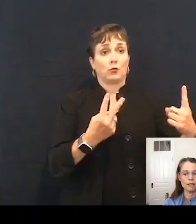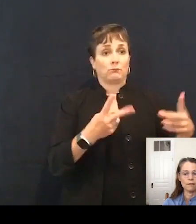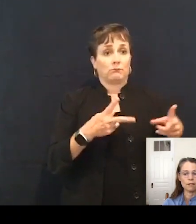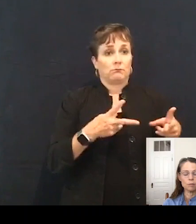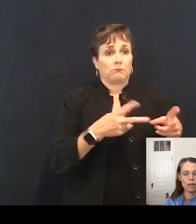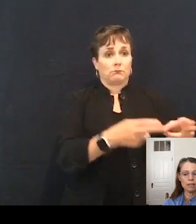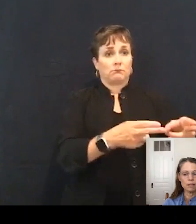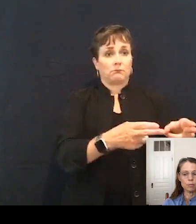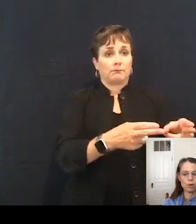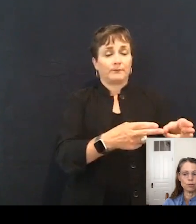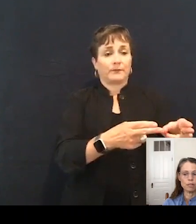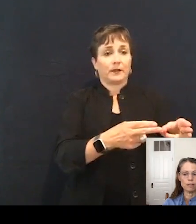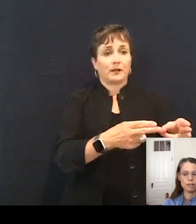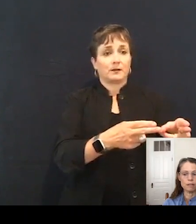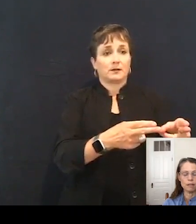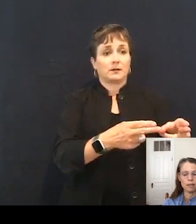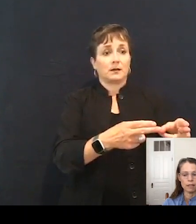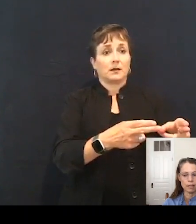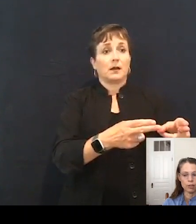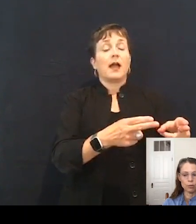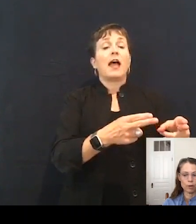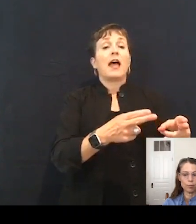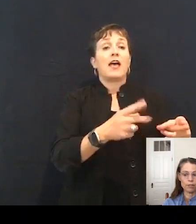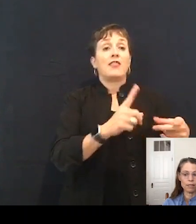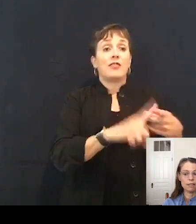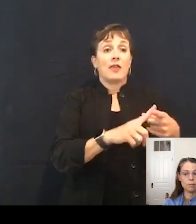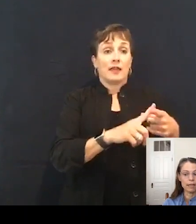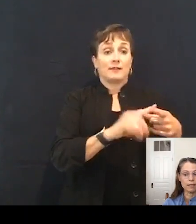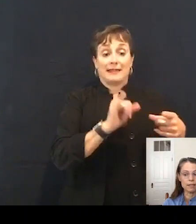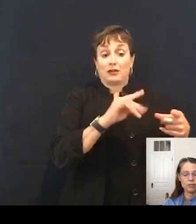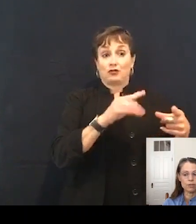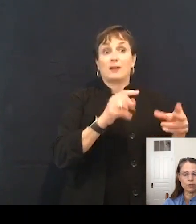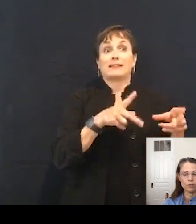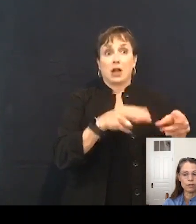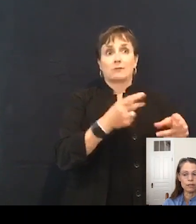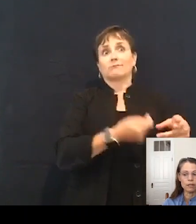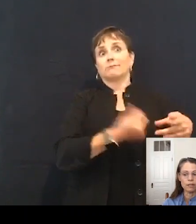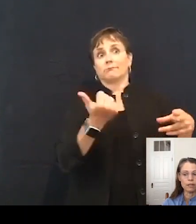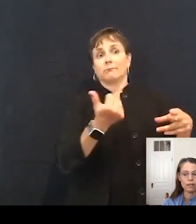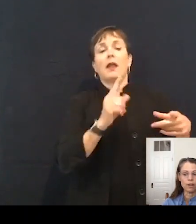The splicing proteins here represented by scissors,